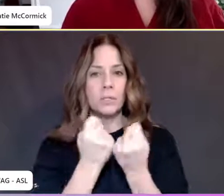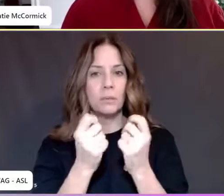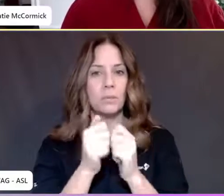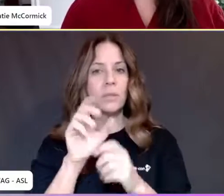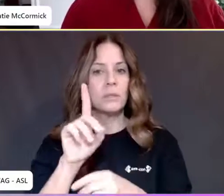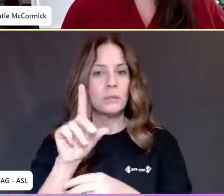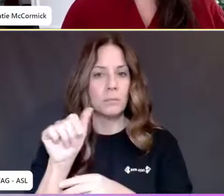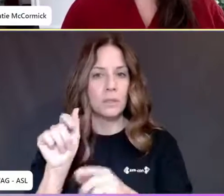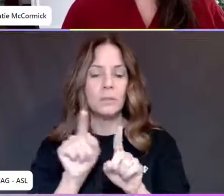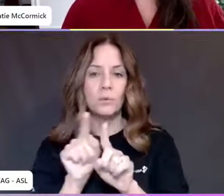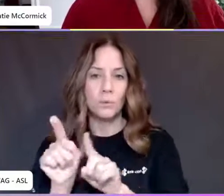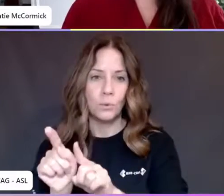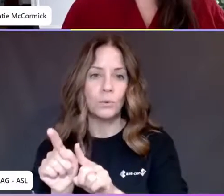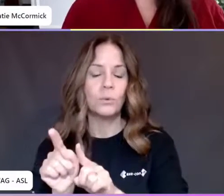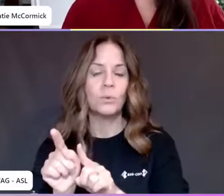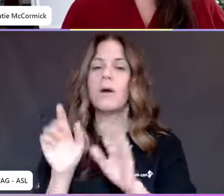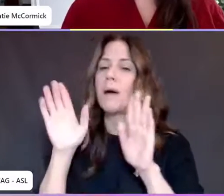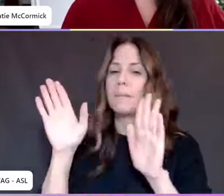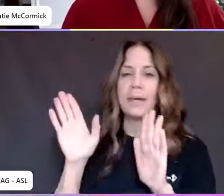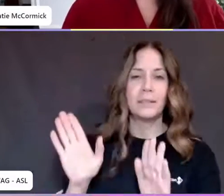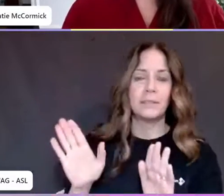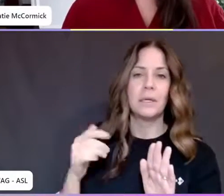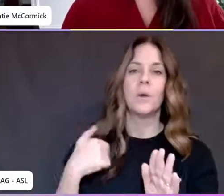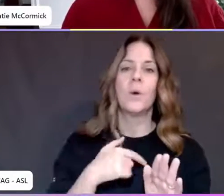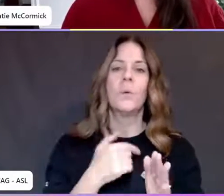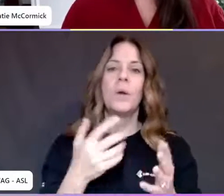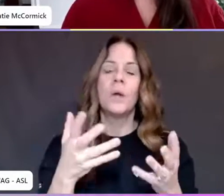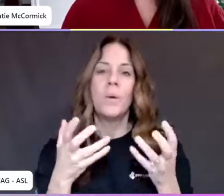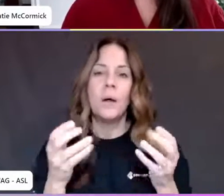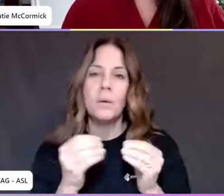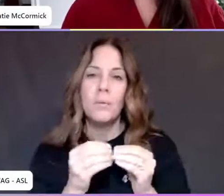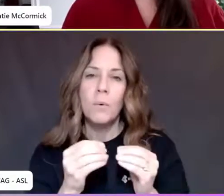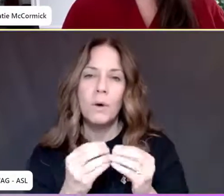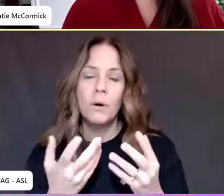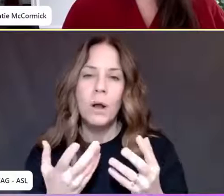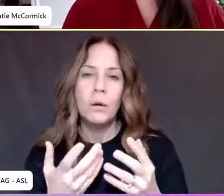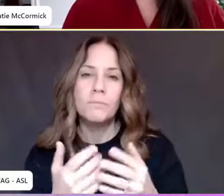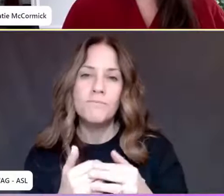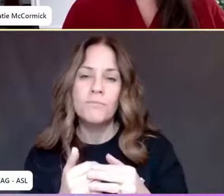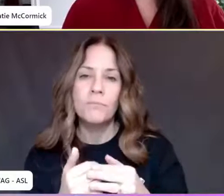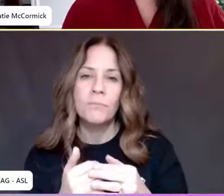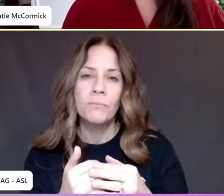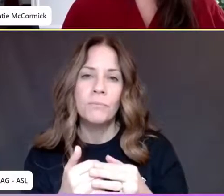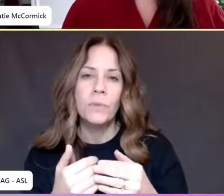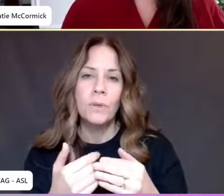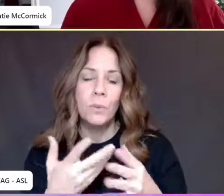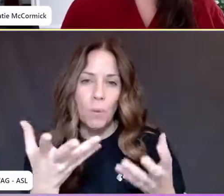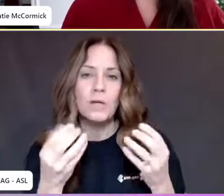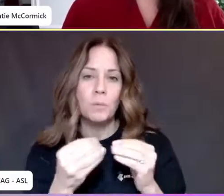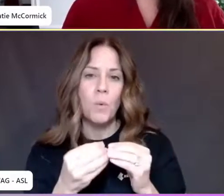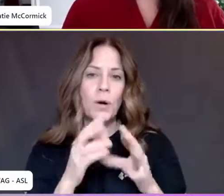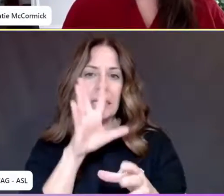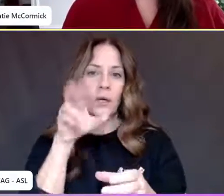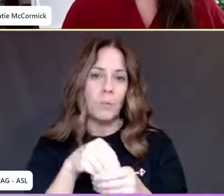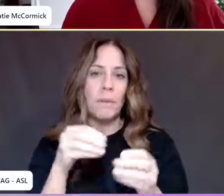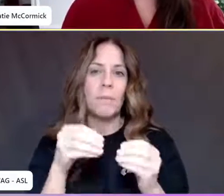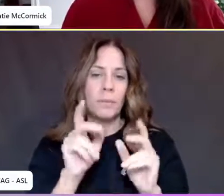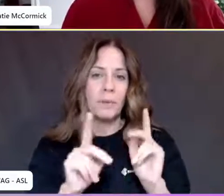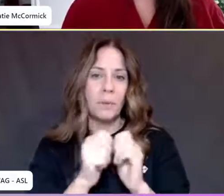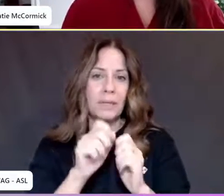part of user groups? [Katie McCormick] We do. Array of a number of members